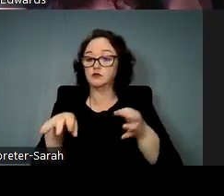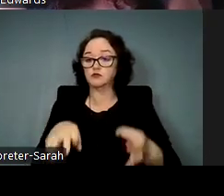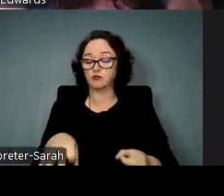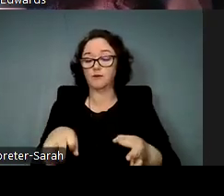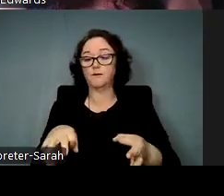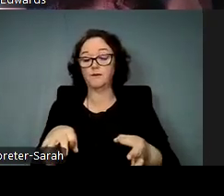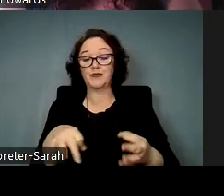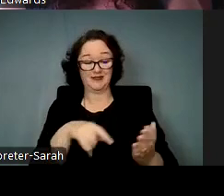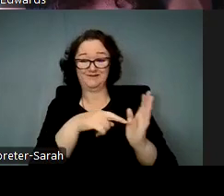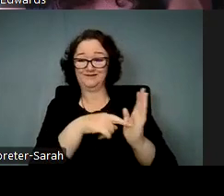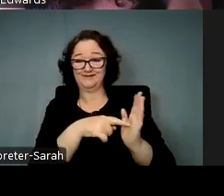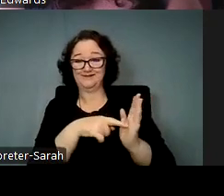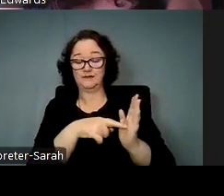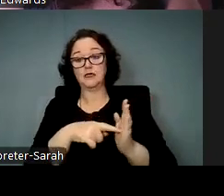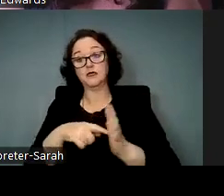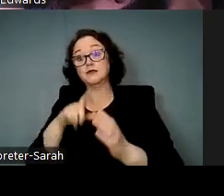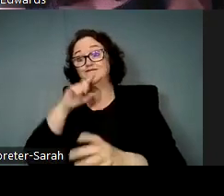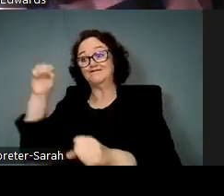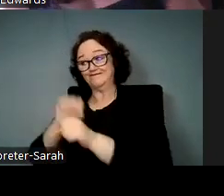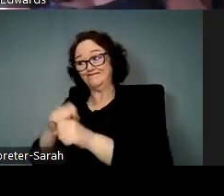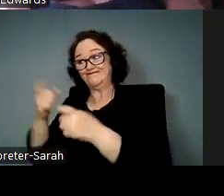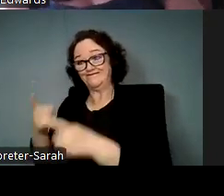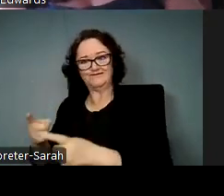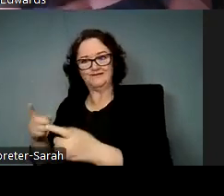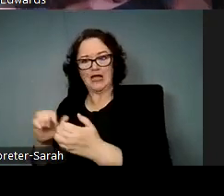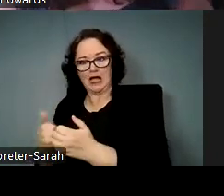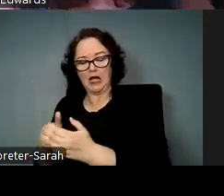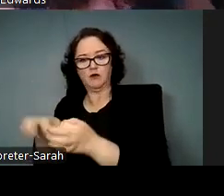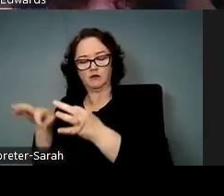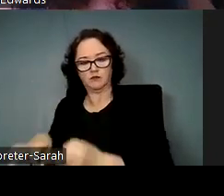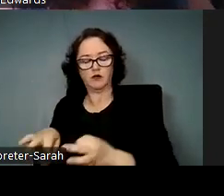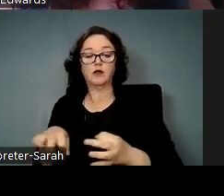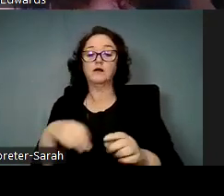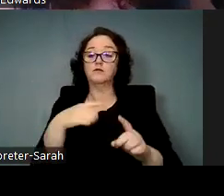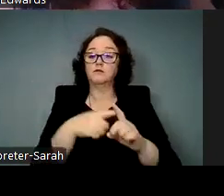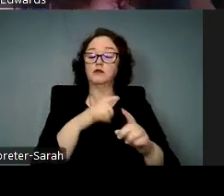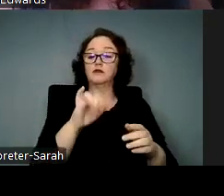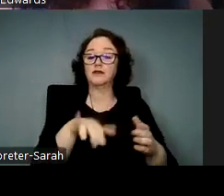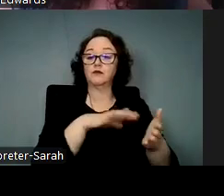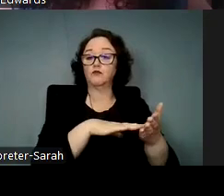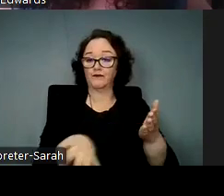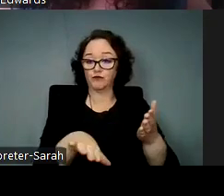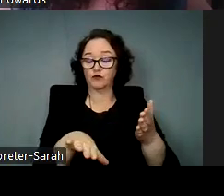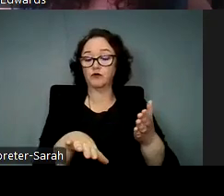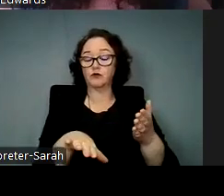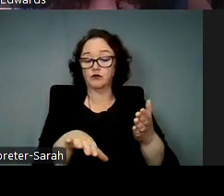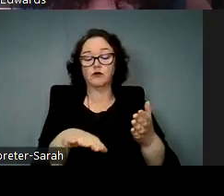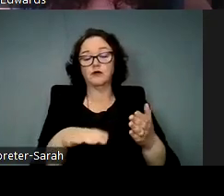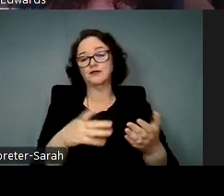the problems with it, and how does the waiver not allow people to be in the community as much as they want to be, or not have